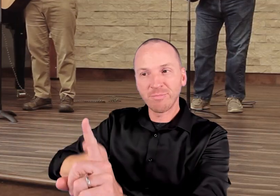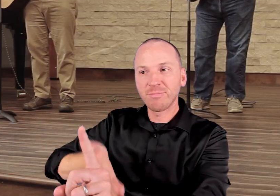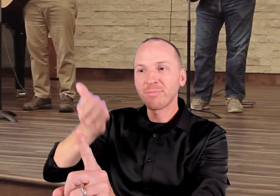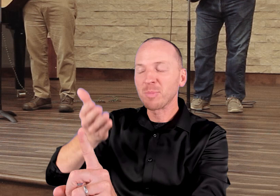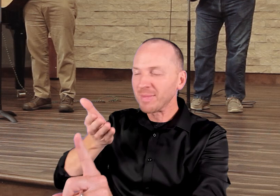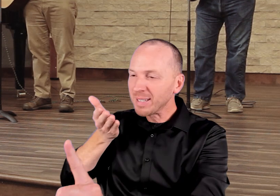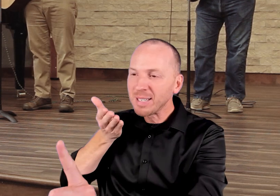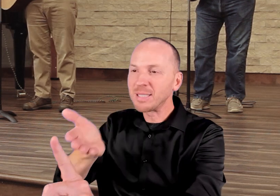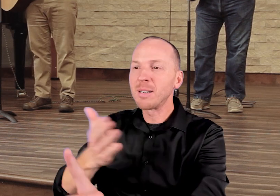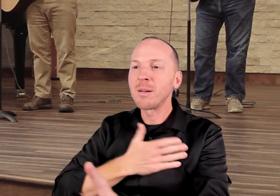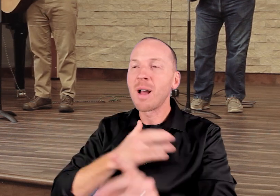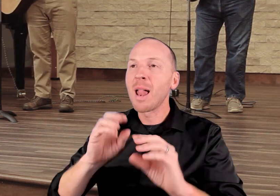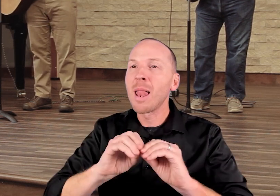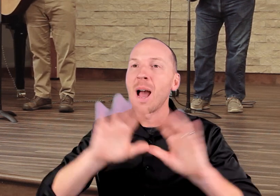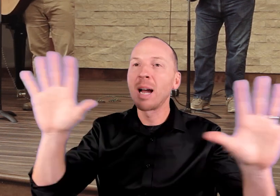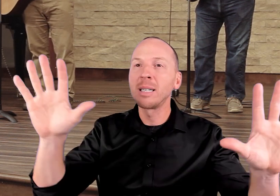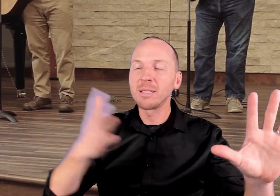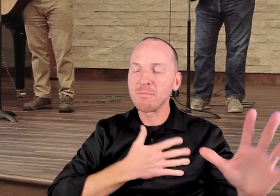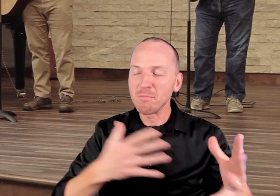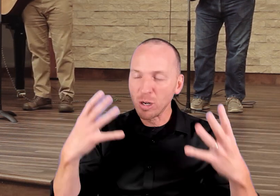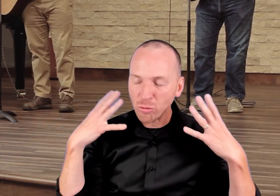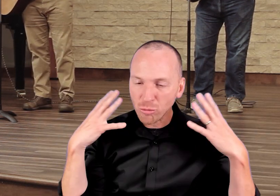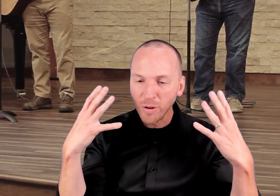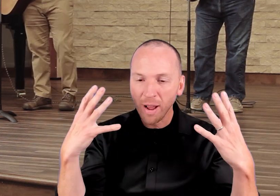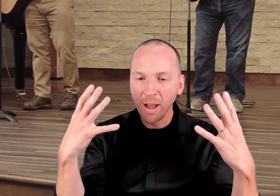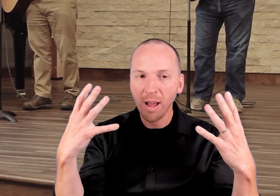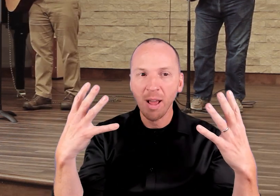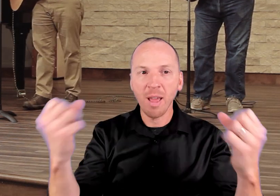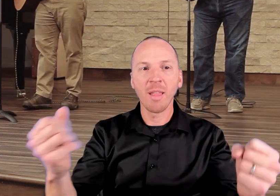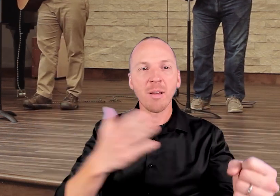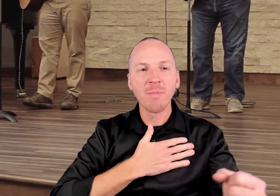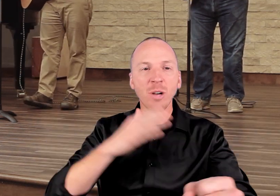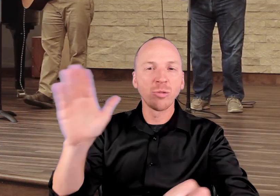He is my light, my strength, my song;